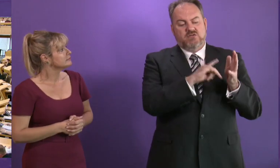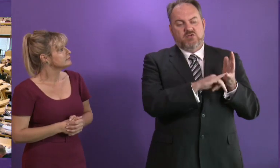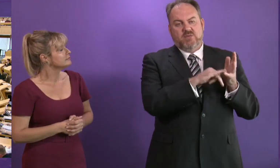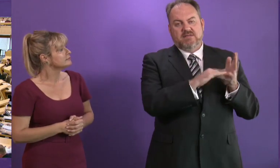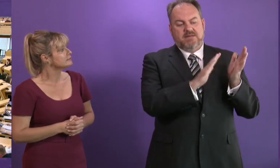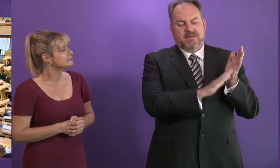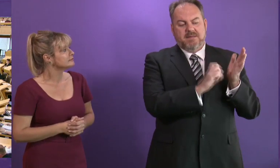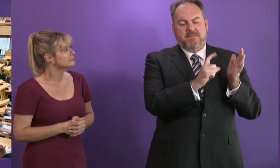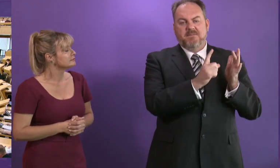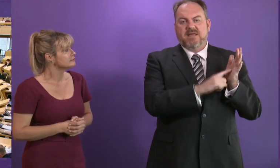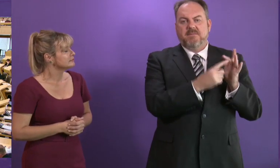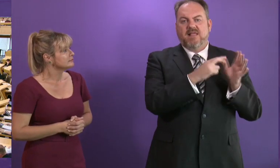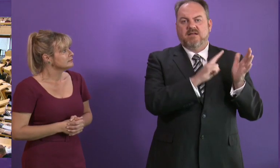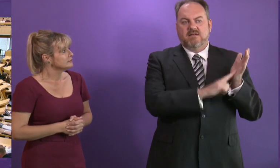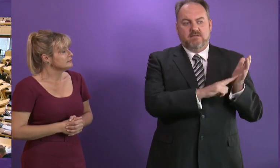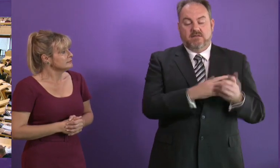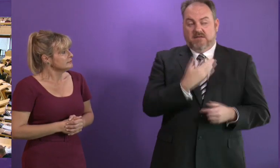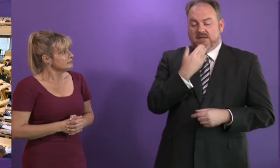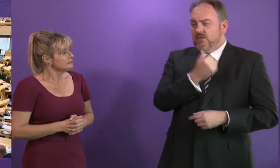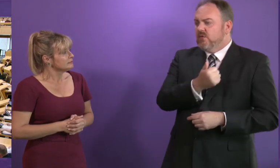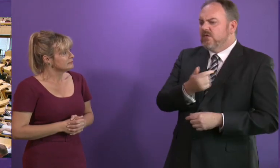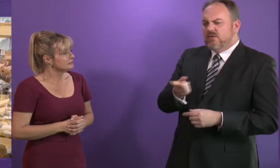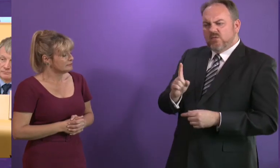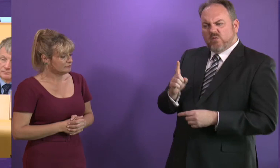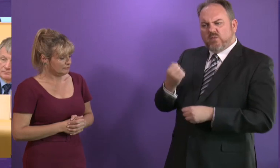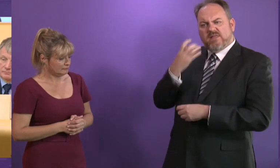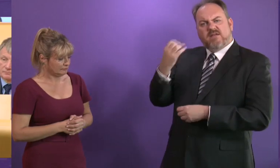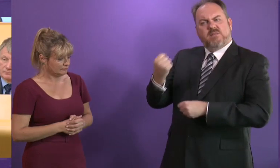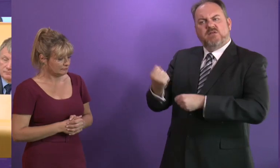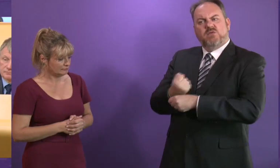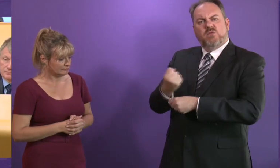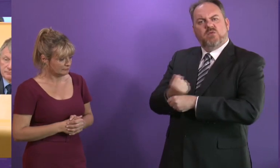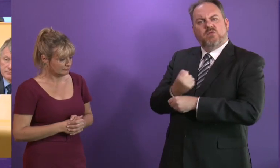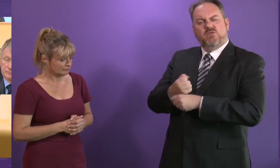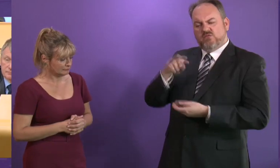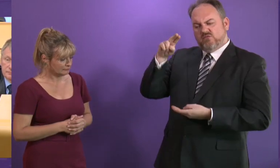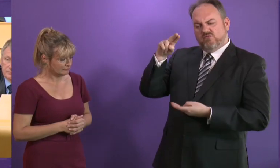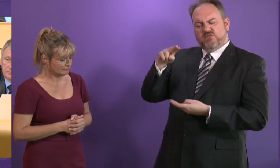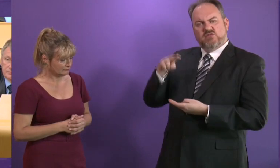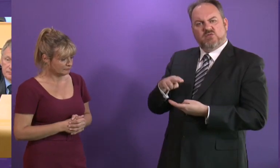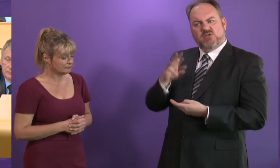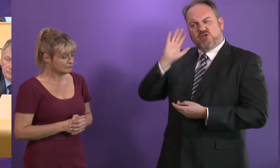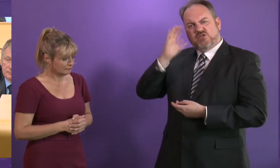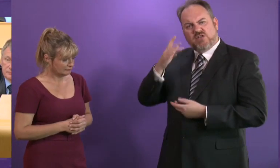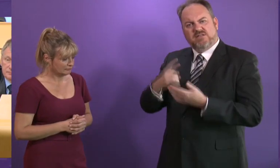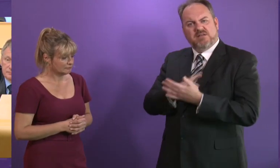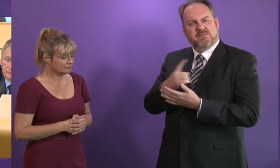To ask the First Minister what action the Scottish Government is taking to alleviate the reported concerns regarding the number of police officers available to enforce a